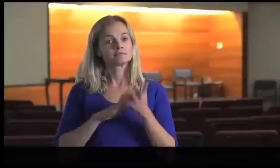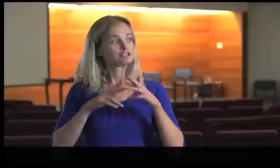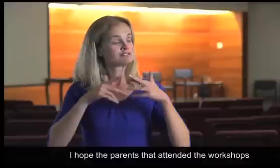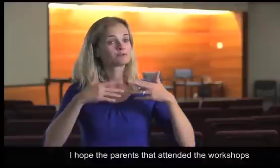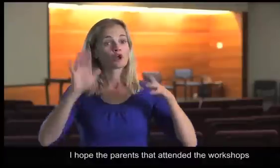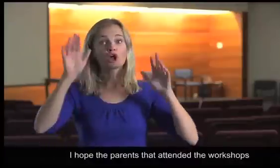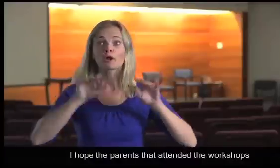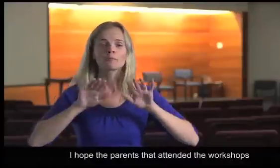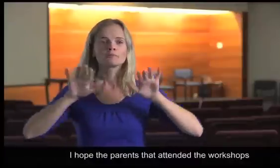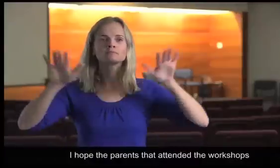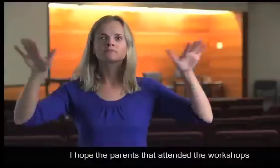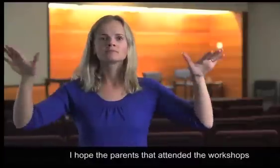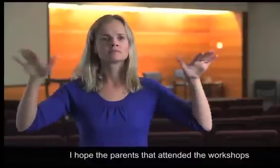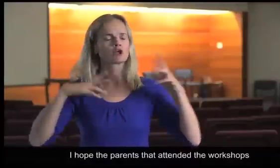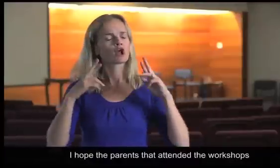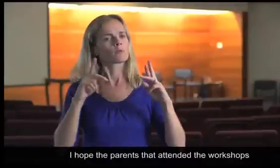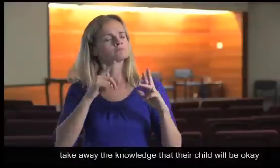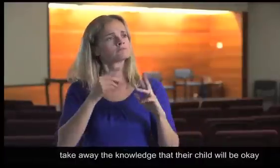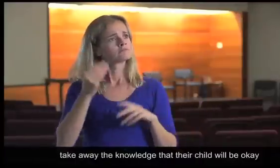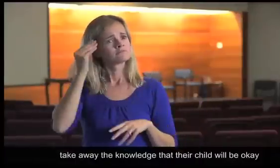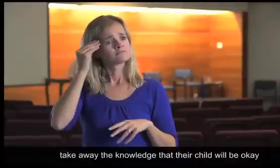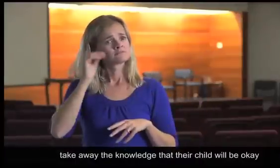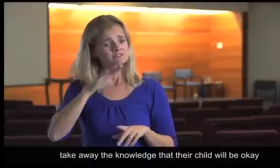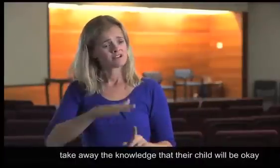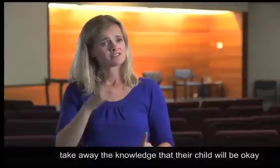Sara (signing):